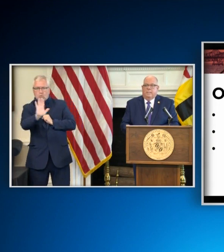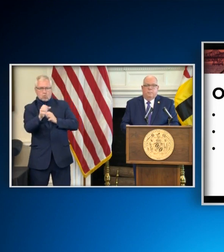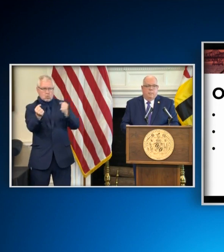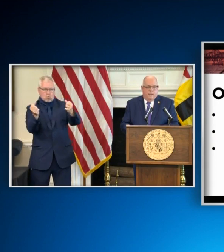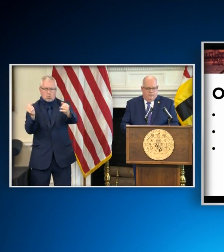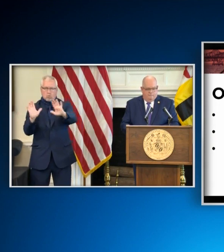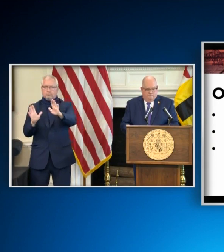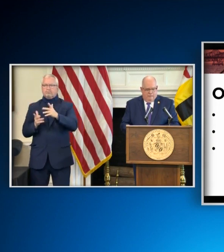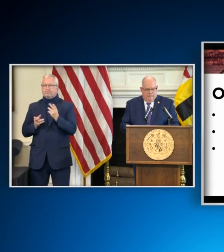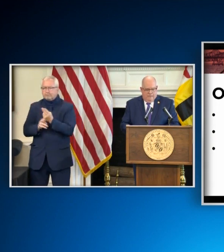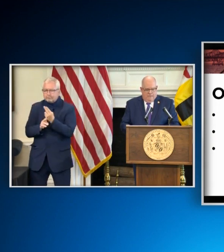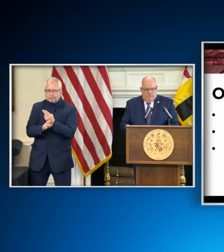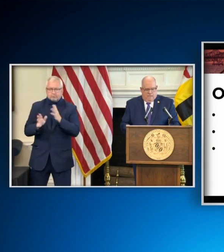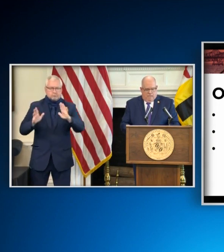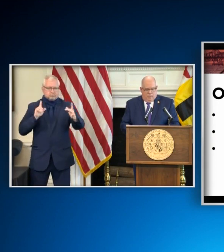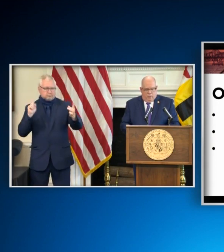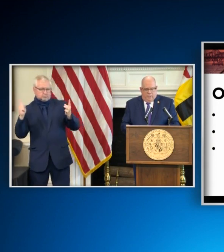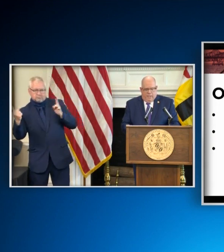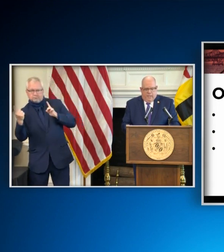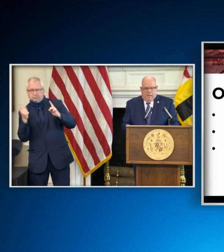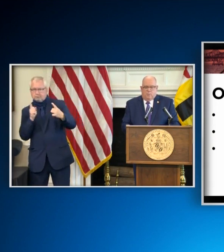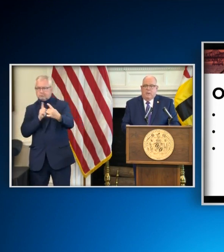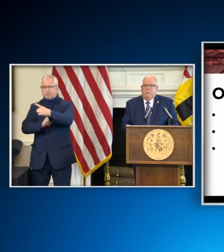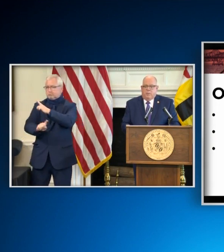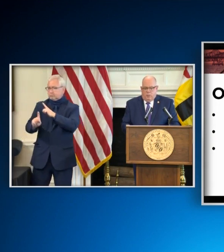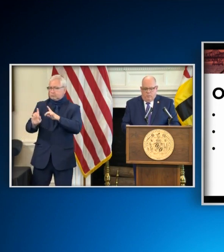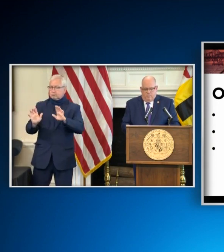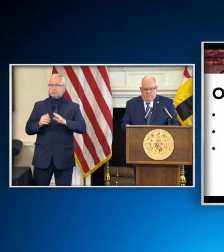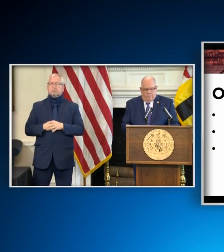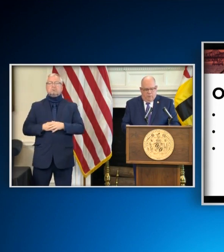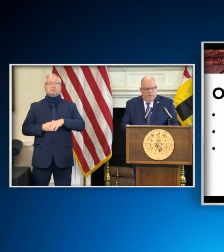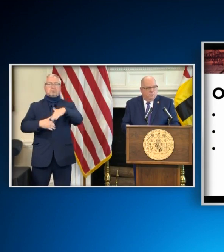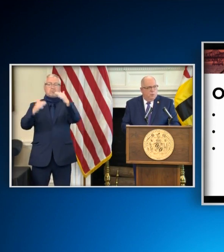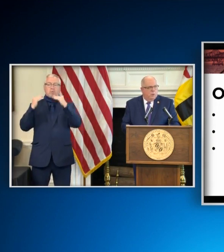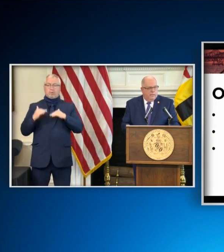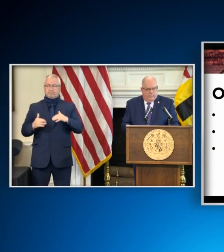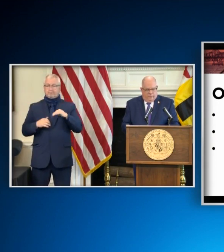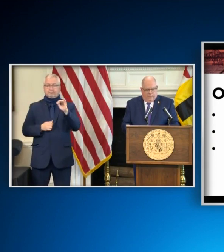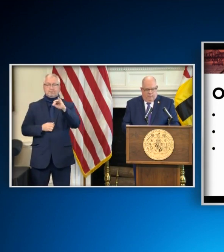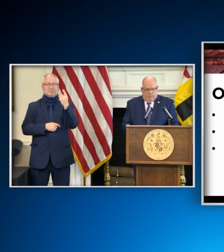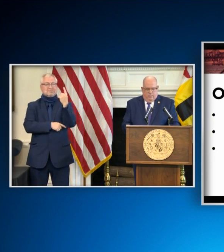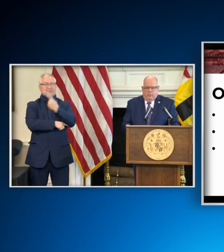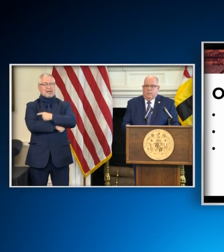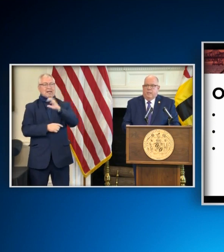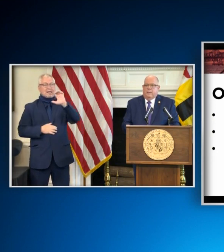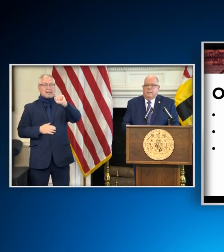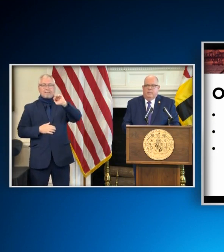AND THE ABILITY DO GAUGE AND PHYSICAL DISTANCING WHILE NOT ACTIVELY ENGAGED IN PLAY.